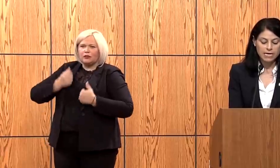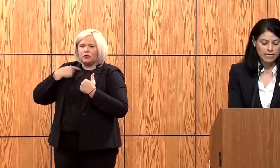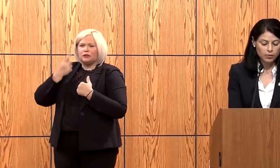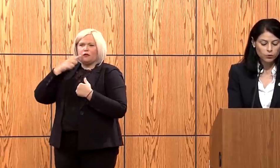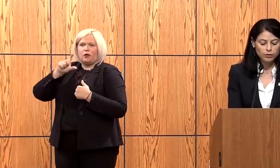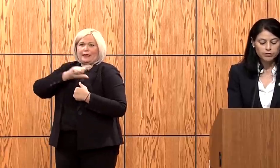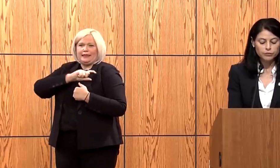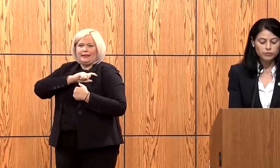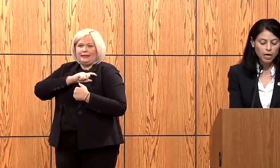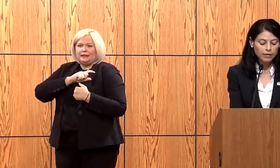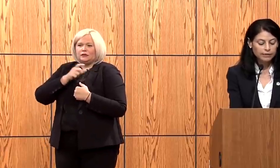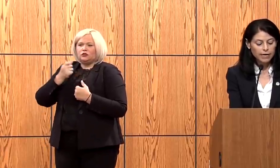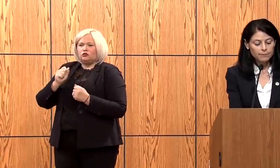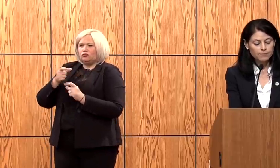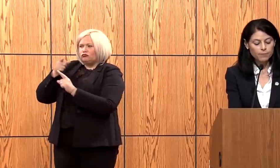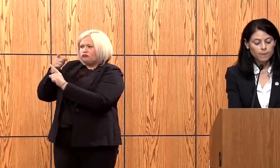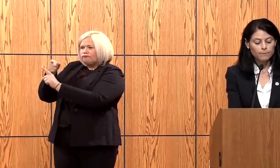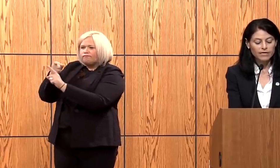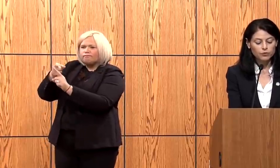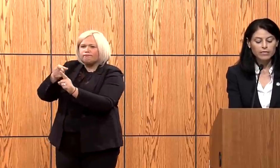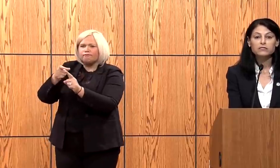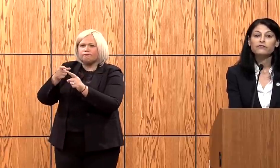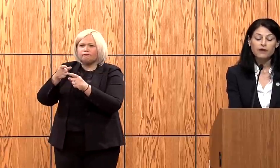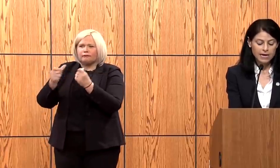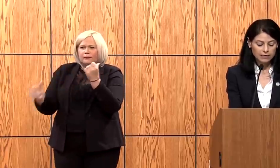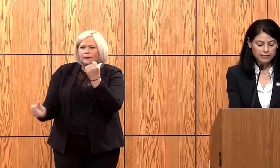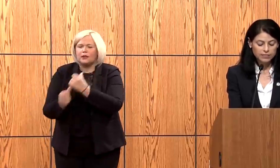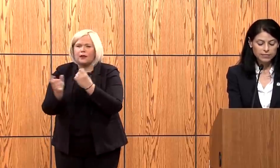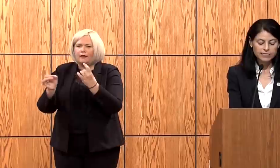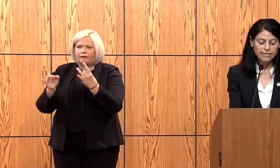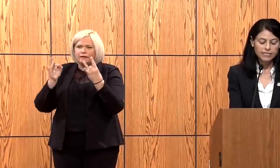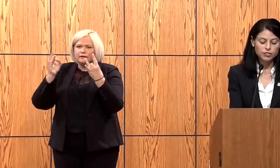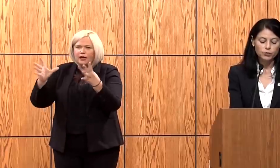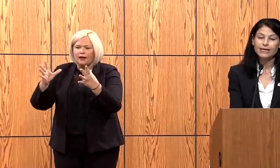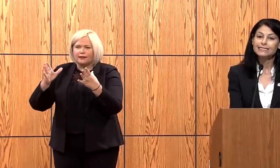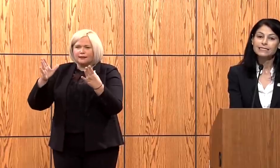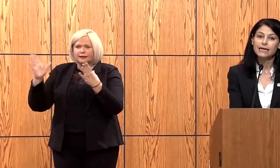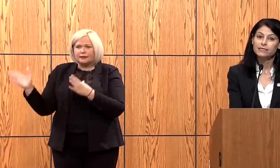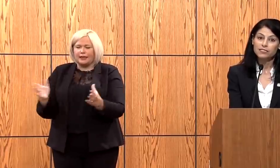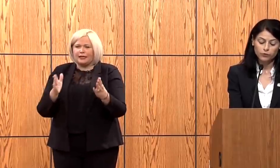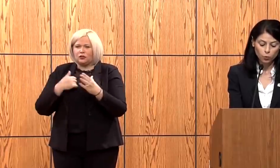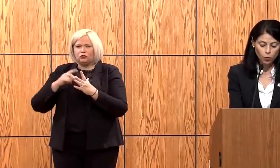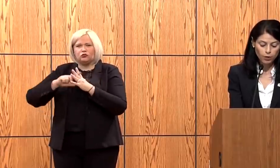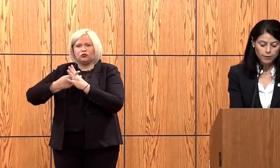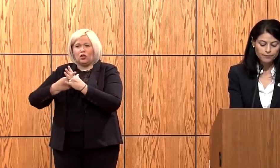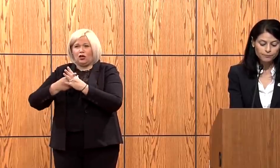SUSPECTED TO HAVE ATTEMPTED TO IDENTIFY THE HOME ADDRESSES OF IDENTIFY THE HOME ADDRESSES OF LAW ENFORCEMENT OFFICERS IN LAW ENFORCEMENT OFFICERS IN ORDER TO TARGET THEM, MADE